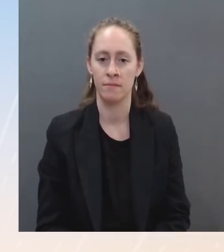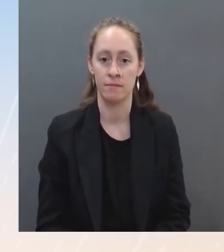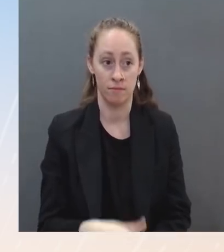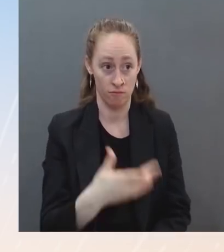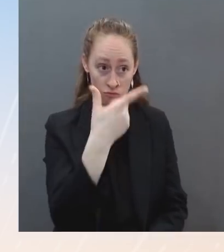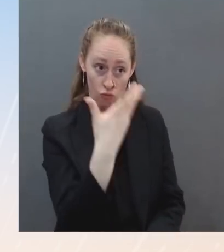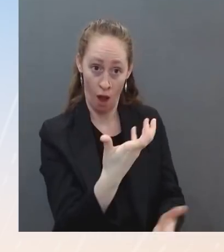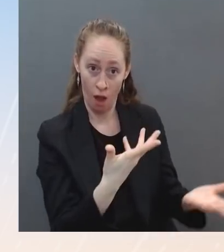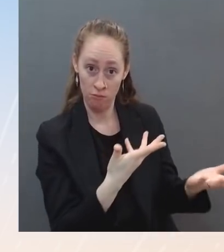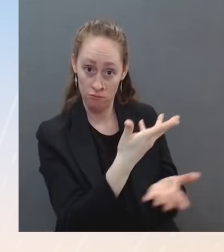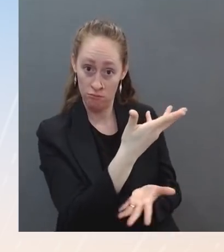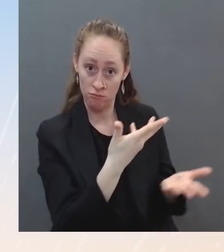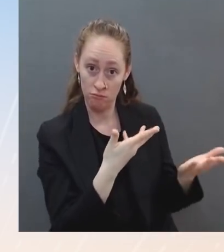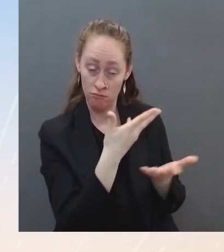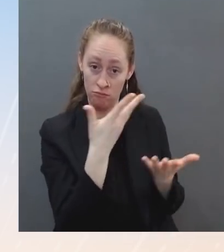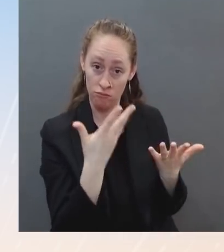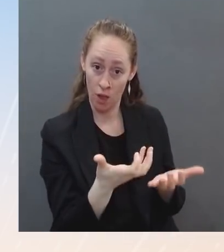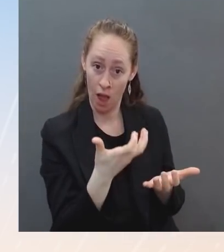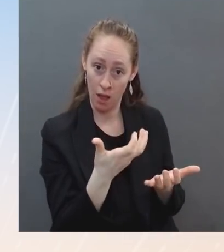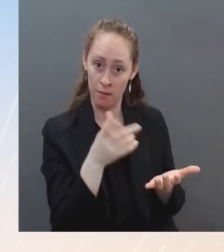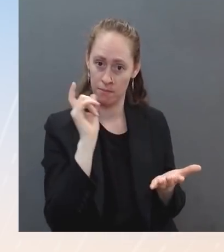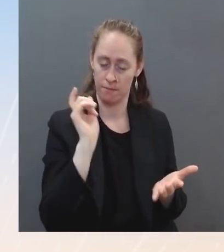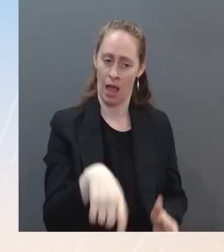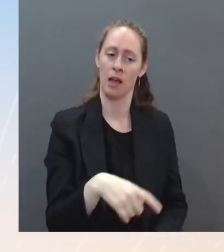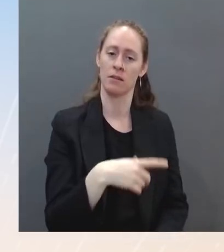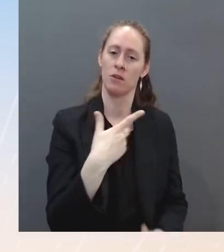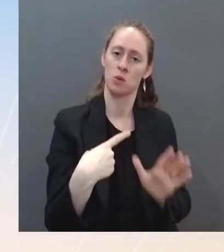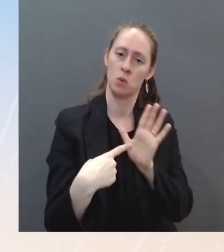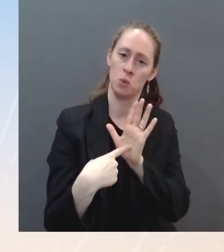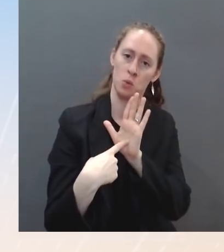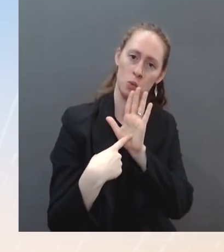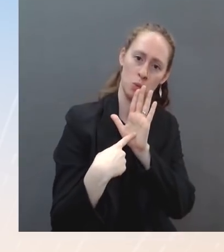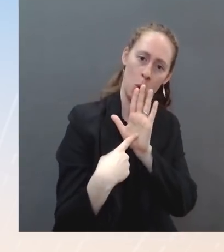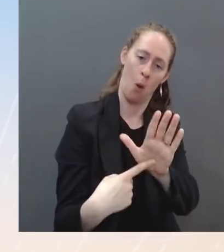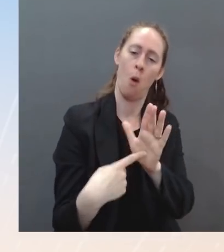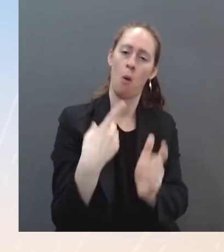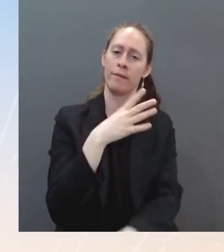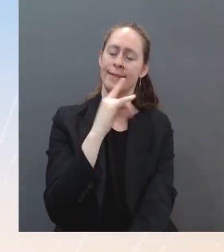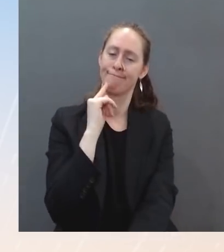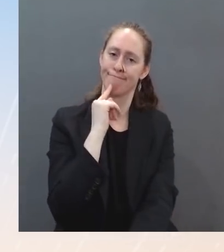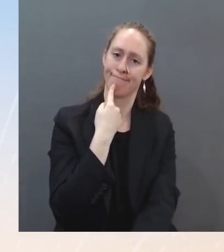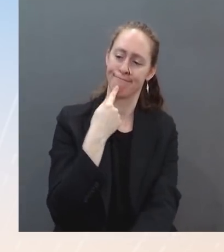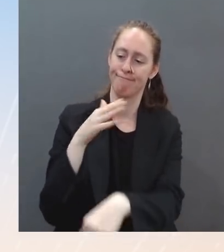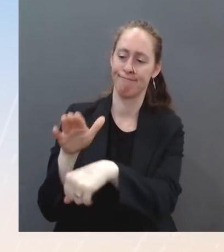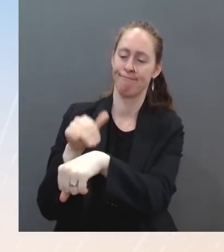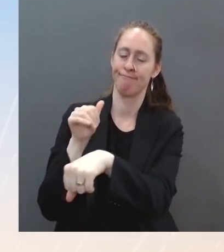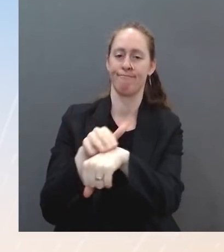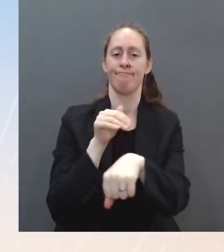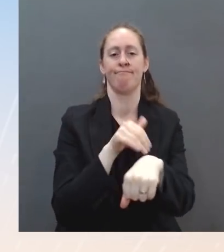from the Russians of serious de-escalation, and we have not seen that. The Press: Oh, you need to see de-escalation before he'll speak to President Putin again?